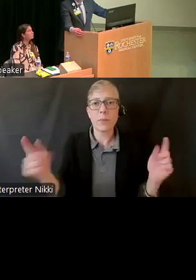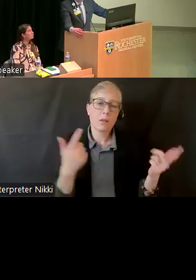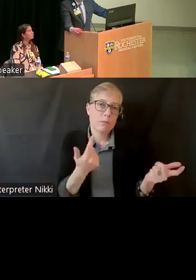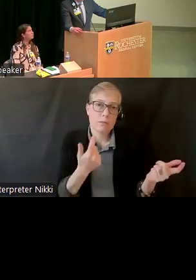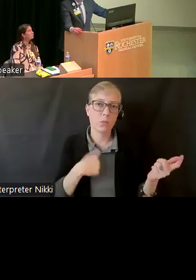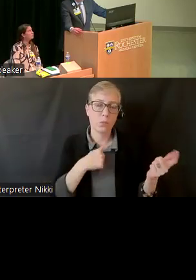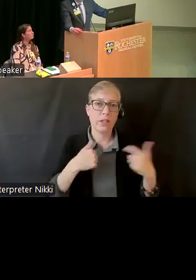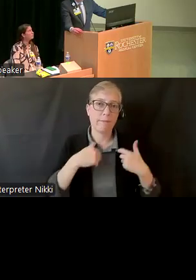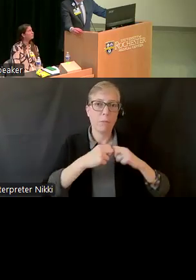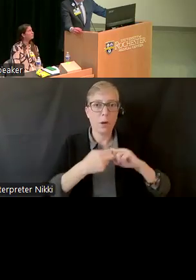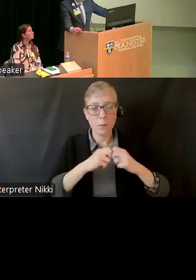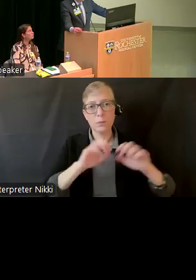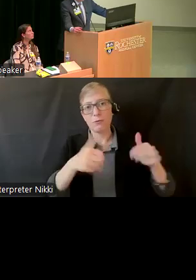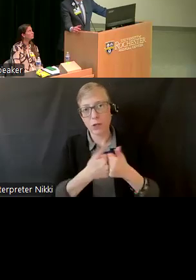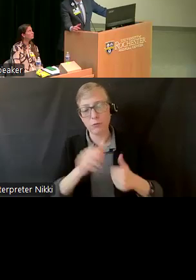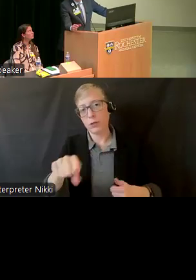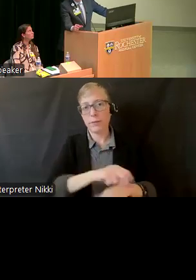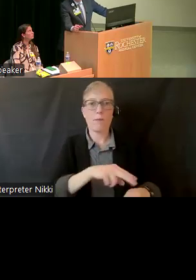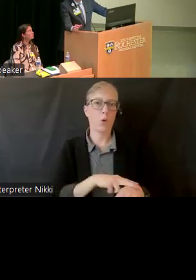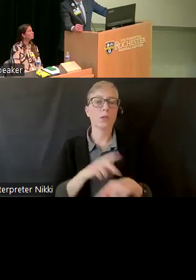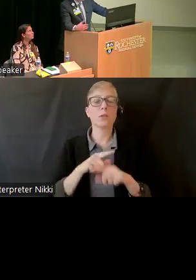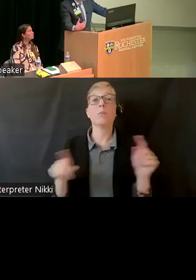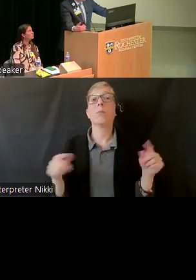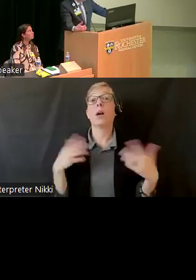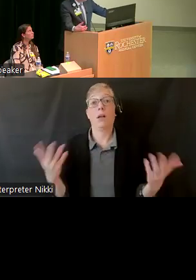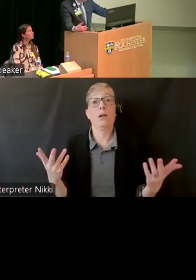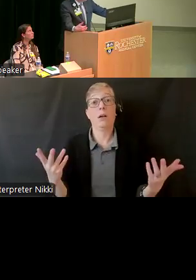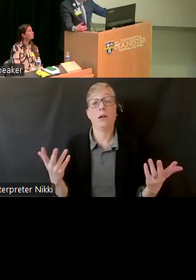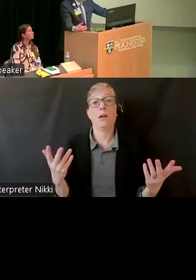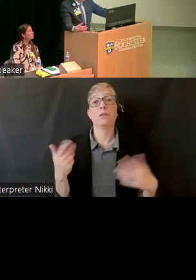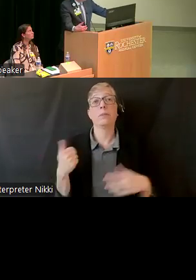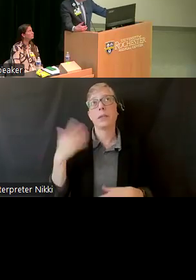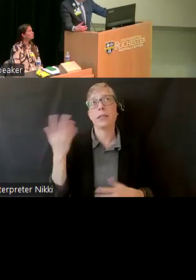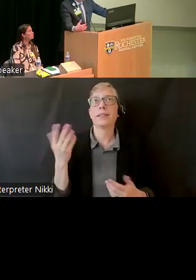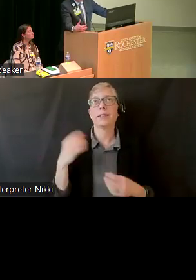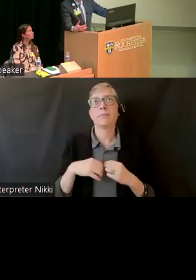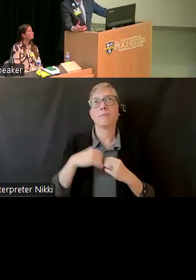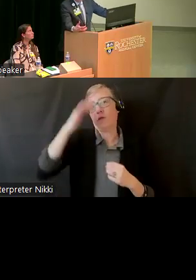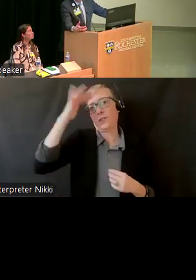um but but what I will say as a matter of kind of philosophical orientation of this office is that